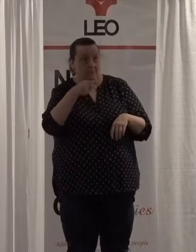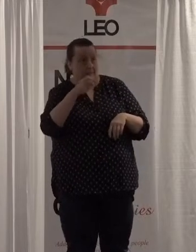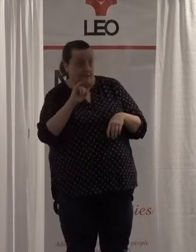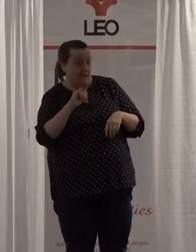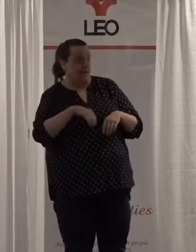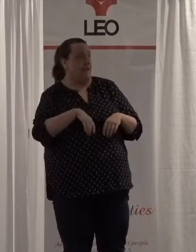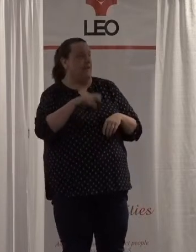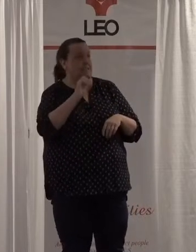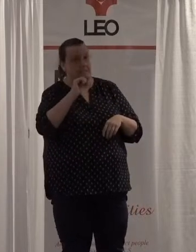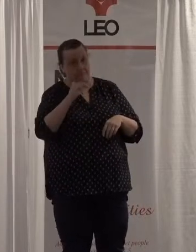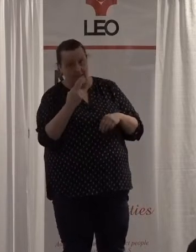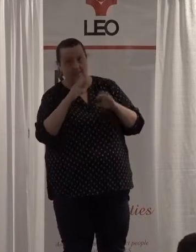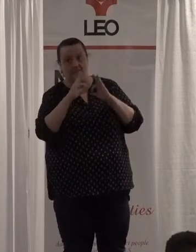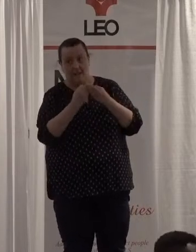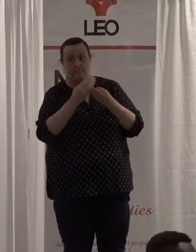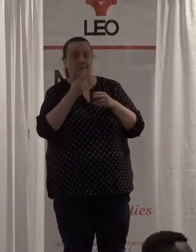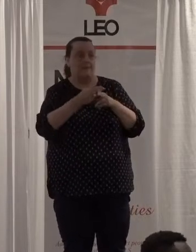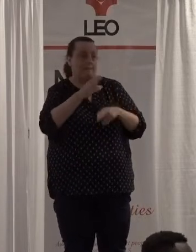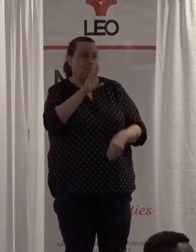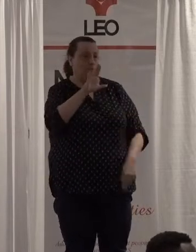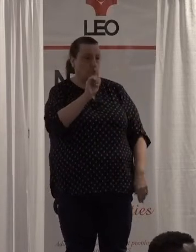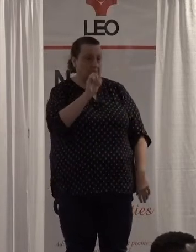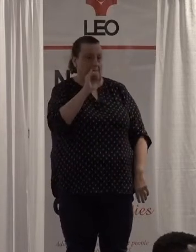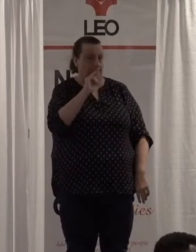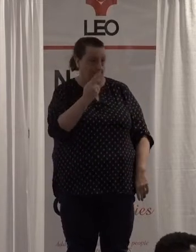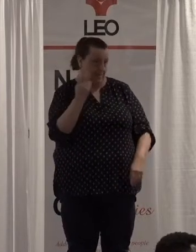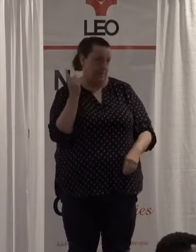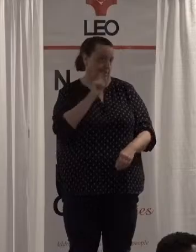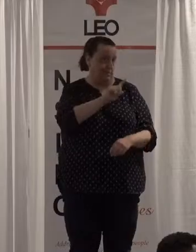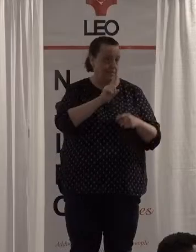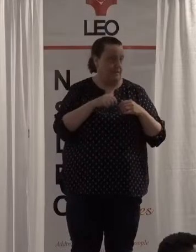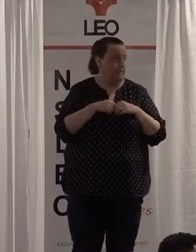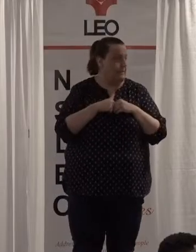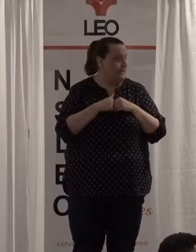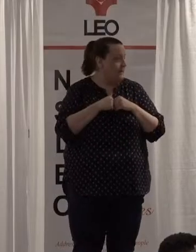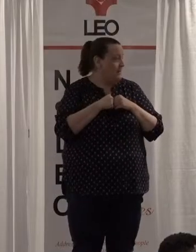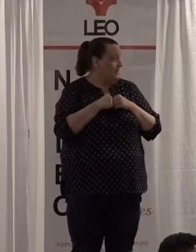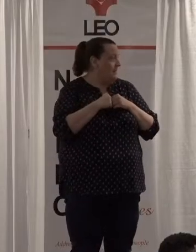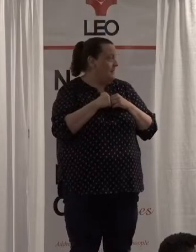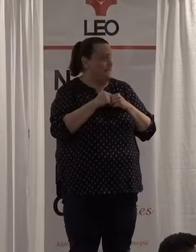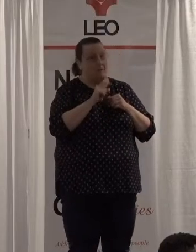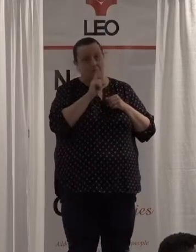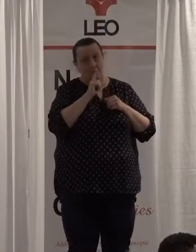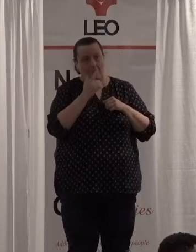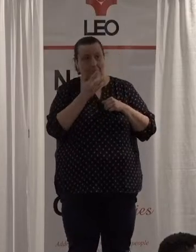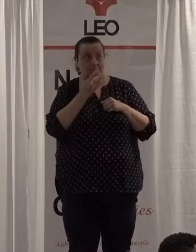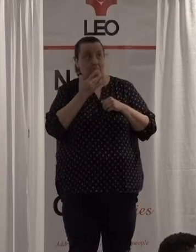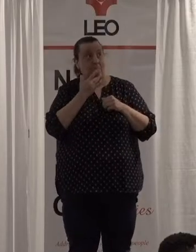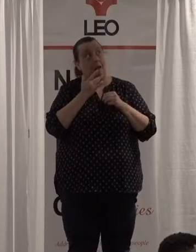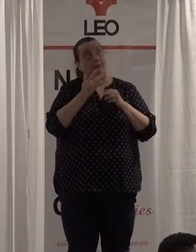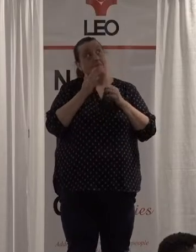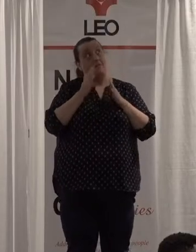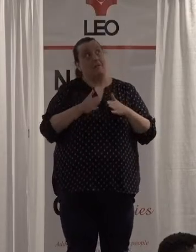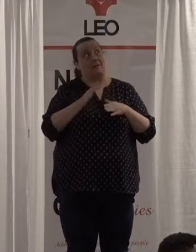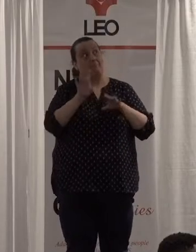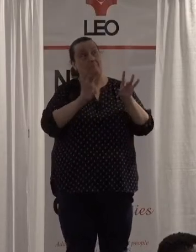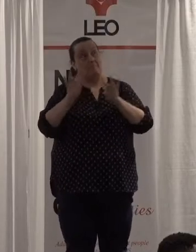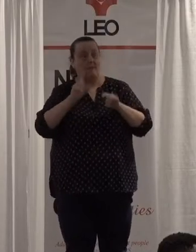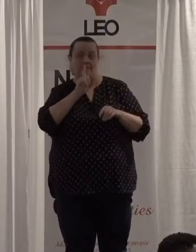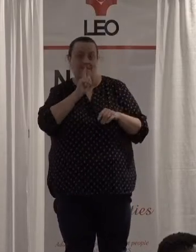IS BRUCE SMITH. NOT TO PLAY FAVOURITES, BUT HE IS ONE OF MY FAVOURITE SPONSORS.